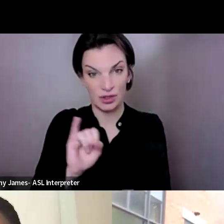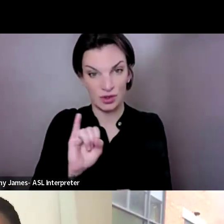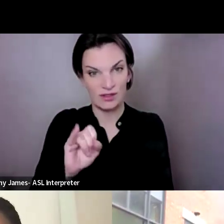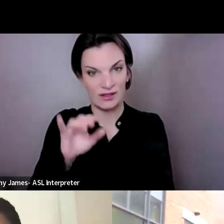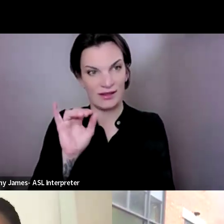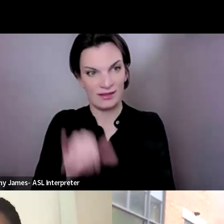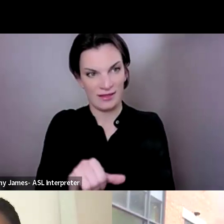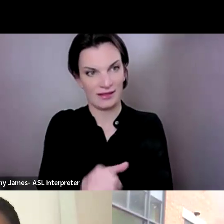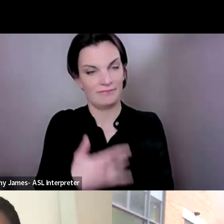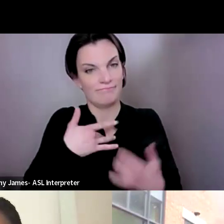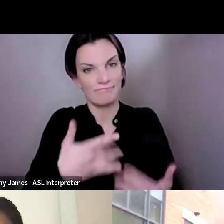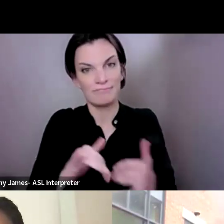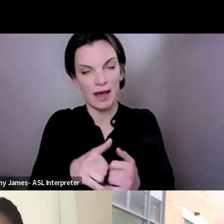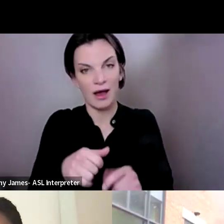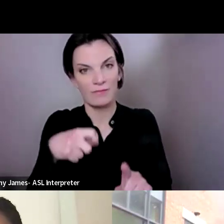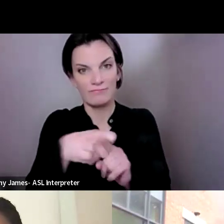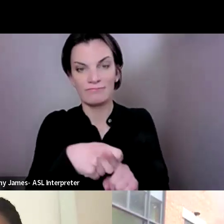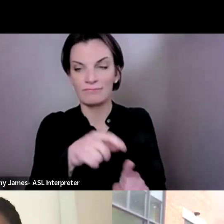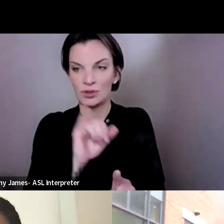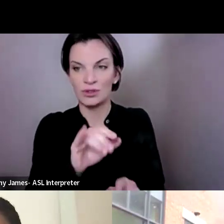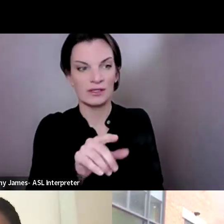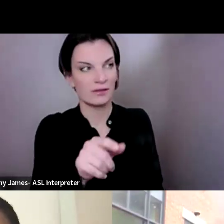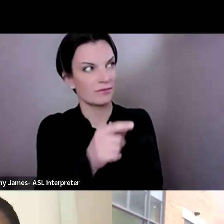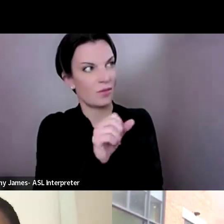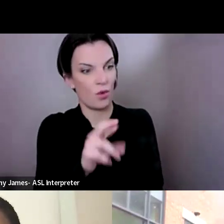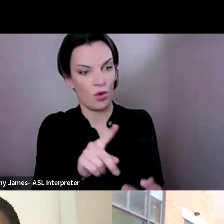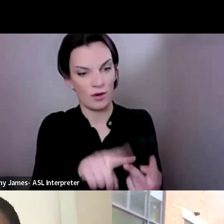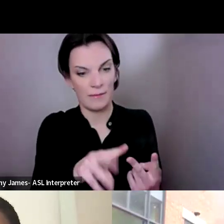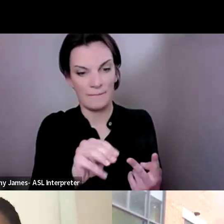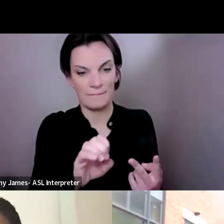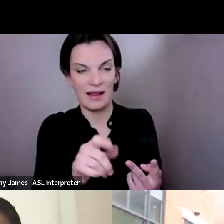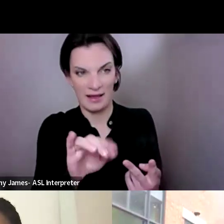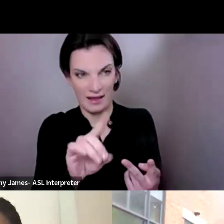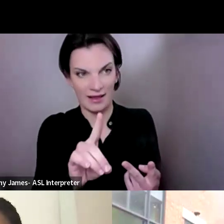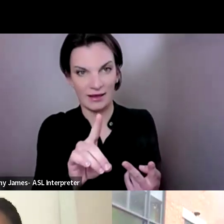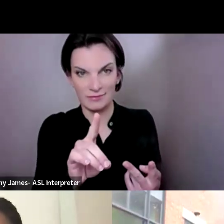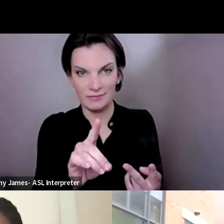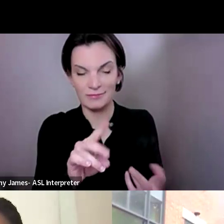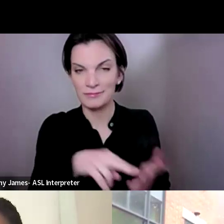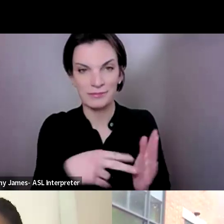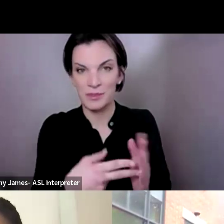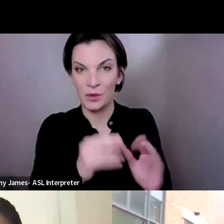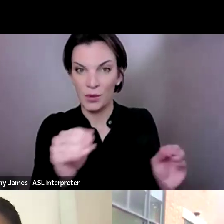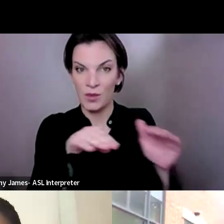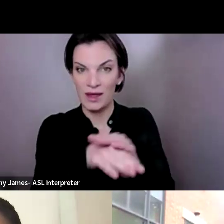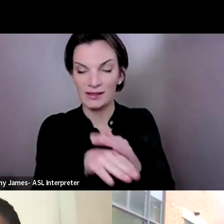of insurance other than Medicaid in this country. And, so not having access to the means